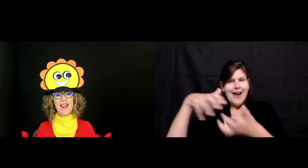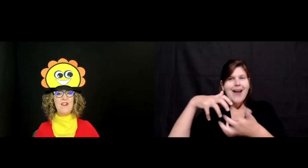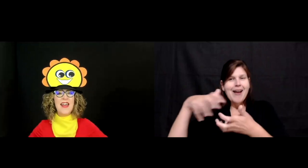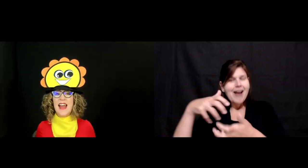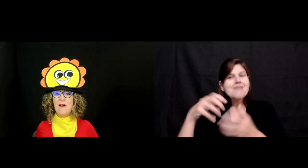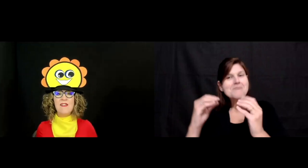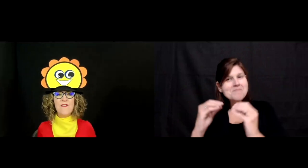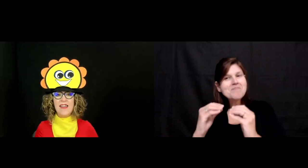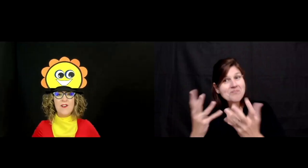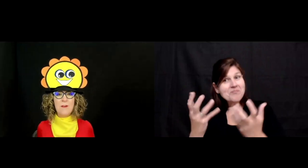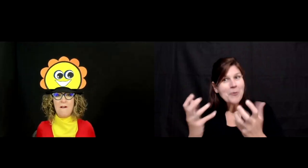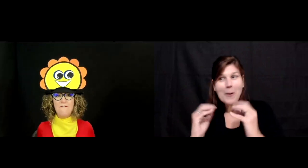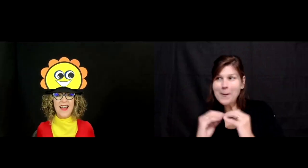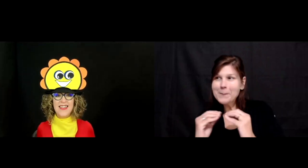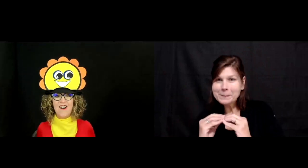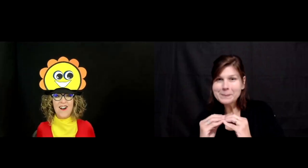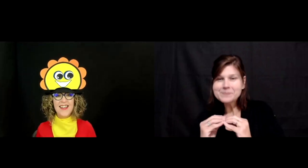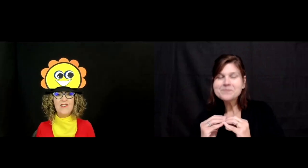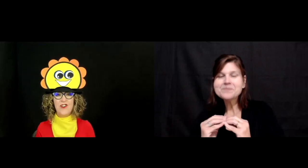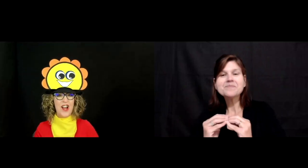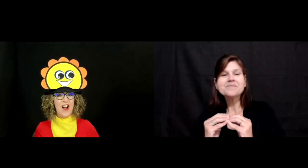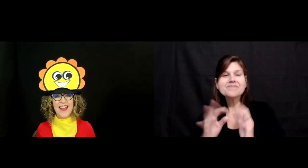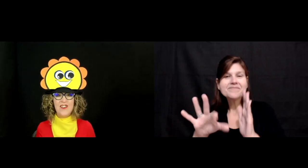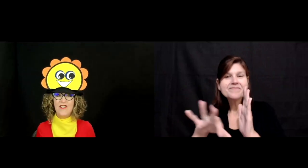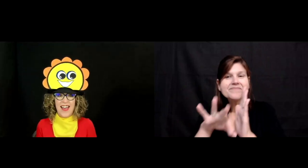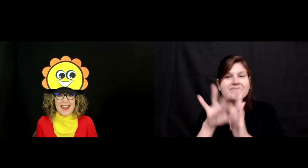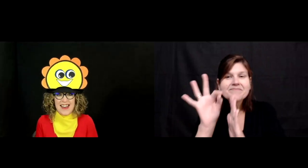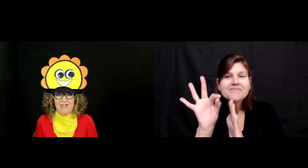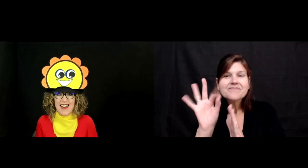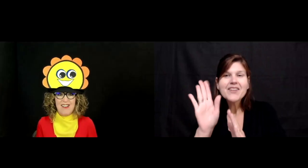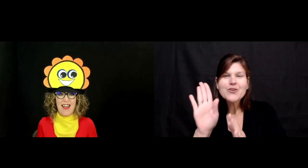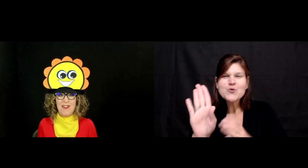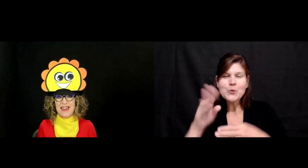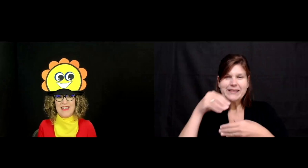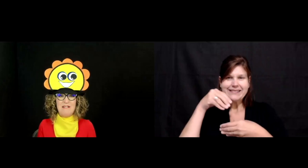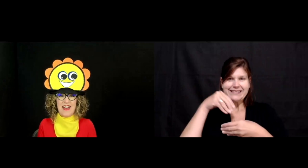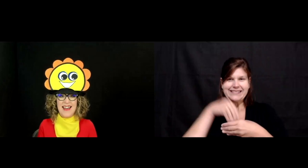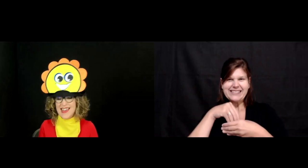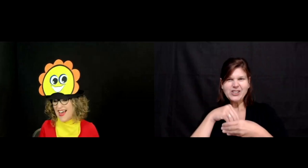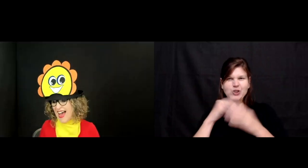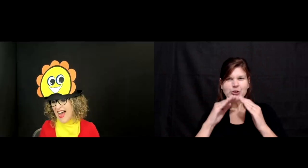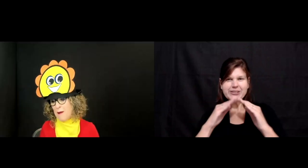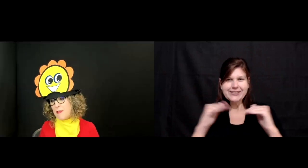So, you know, it's all about finding our inner joy and our inner child. And it's really great when you do that.